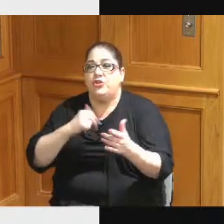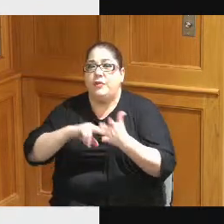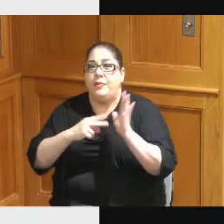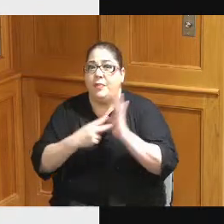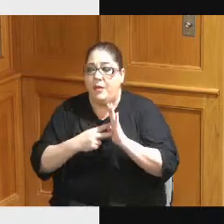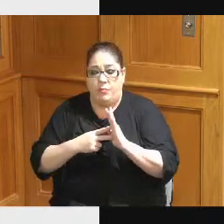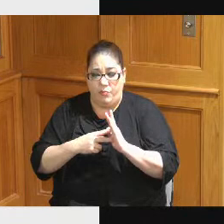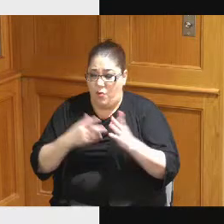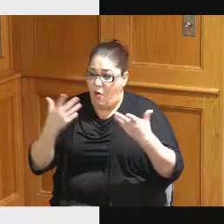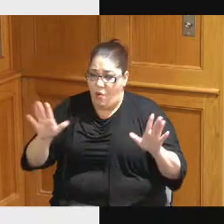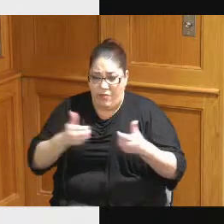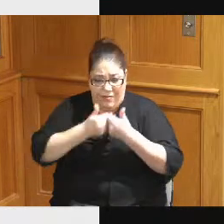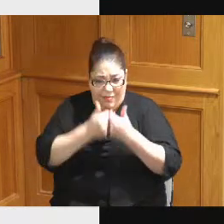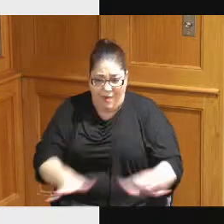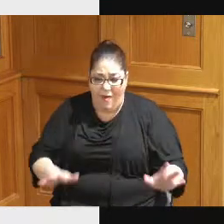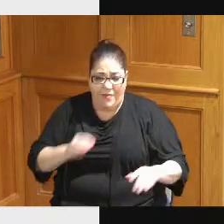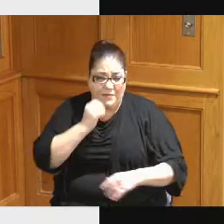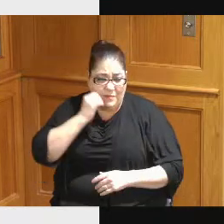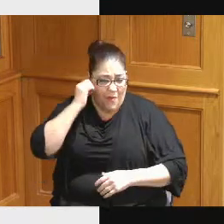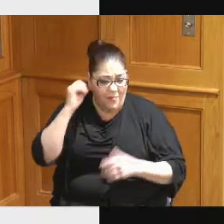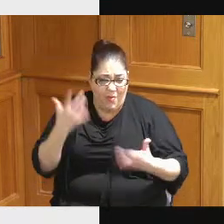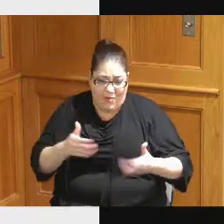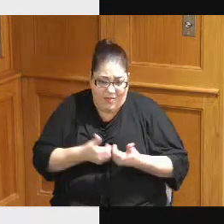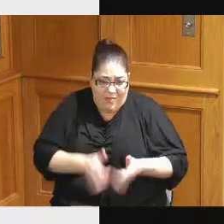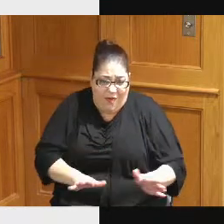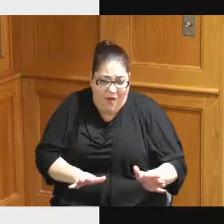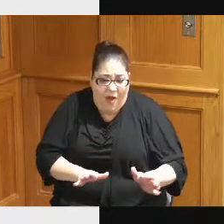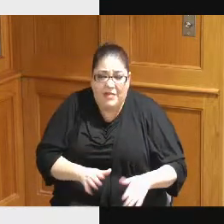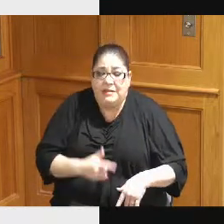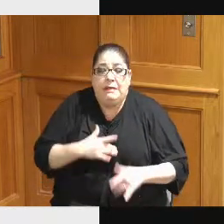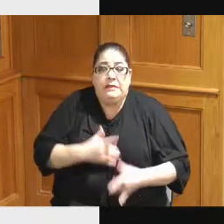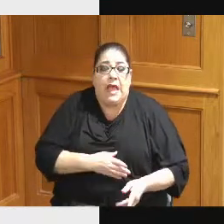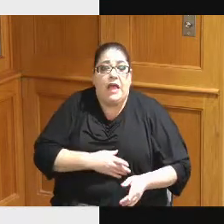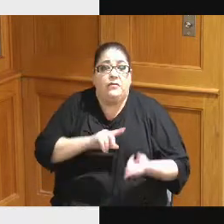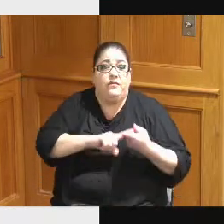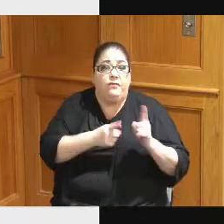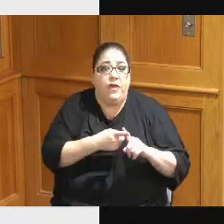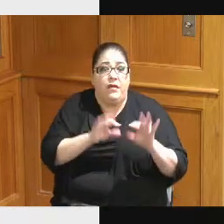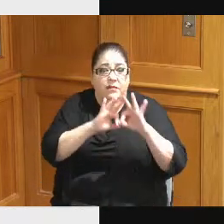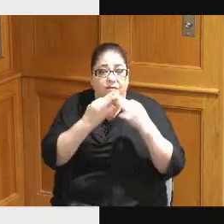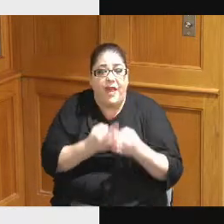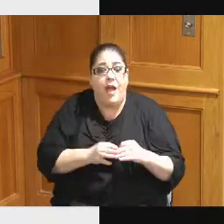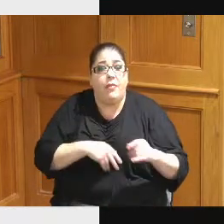already lost their own housing and their sleeping couch to couch with friends and family and running